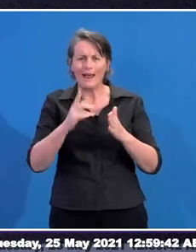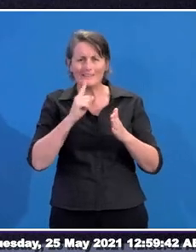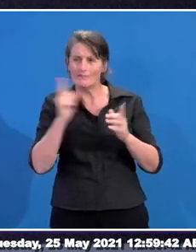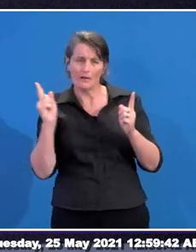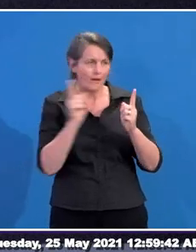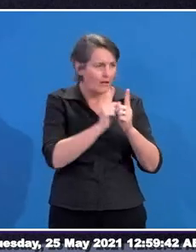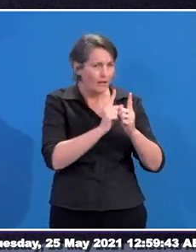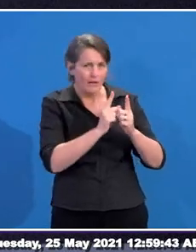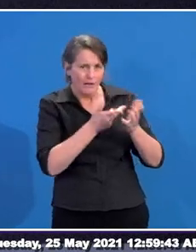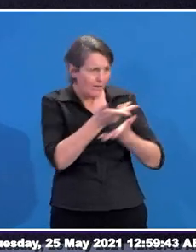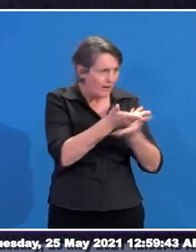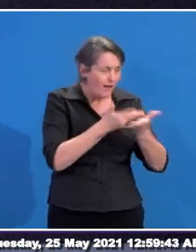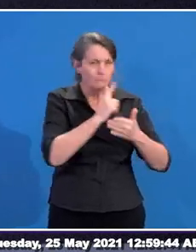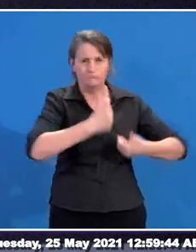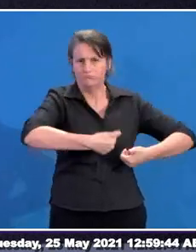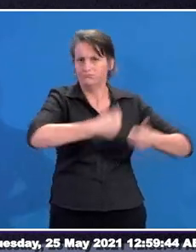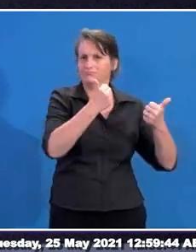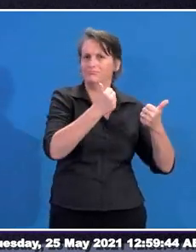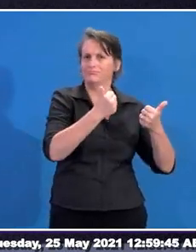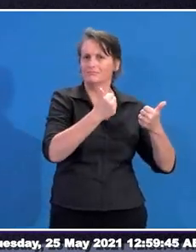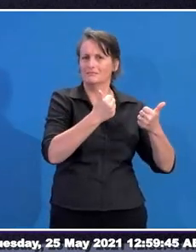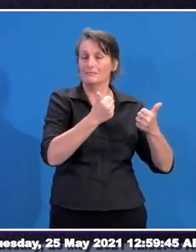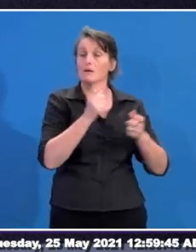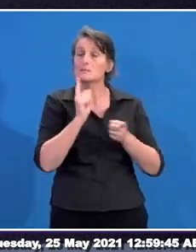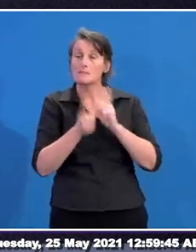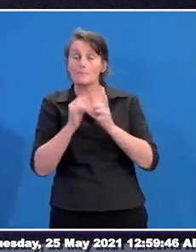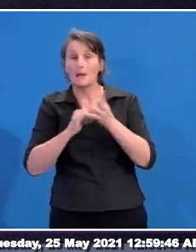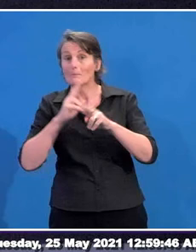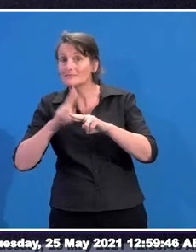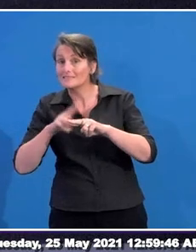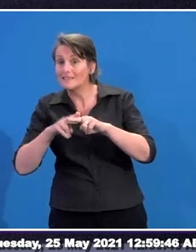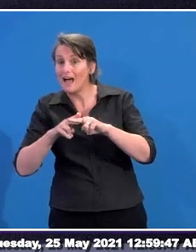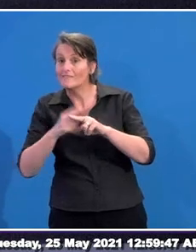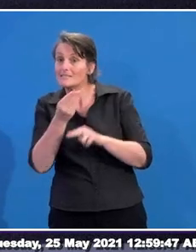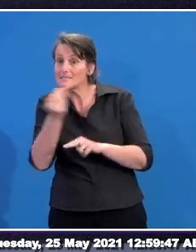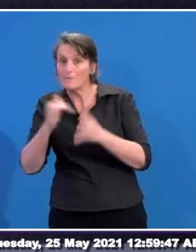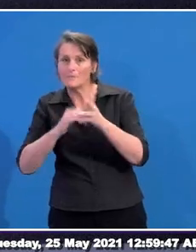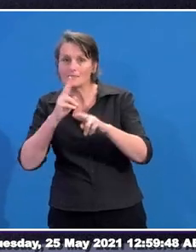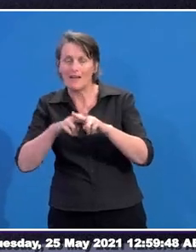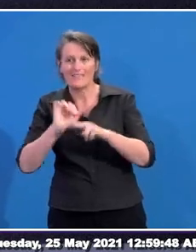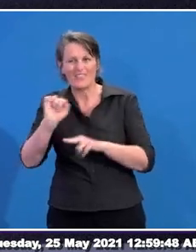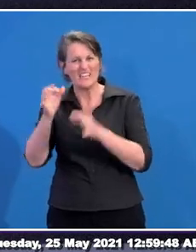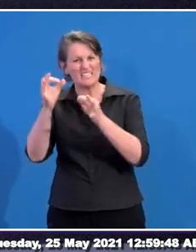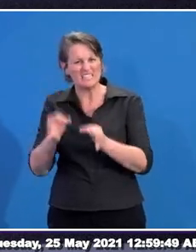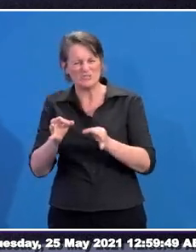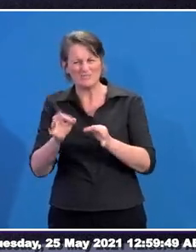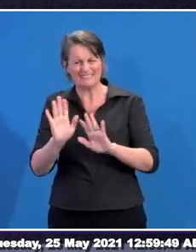that might make decisions that don't --- that might not be the right ones.